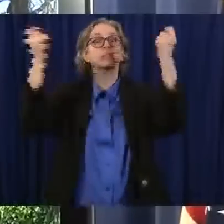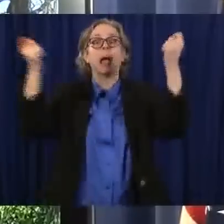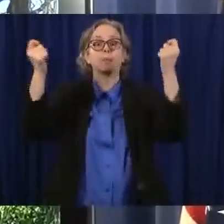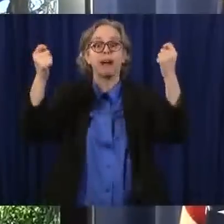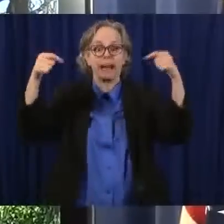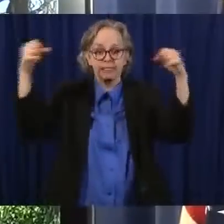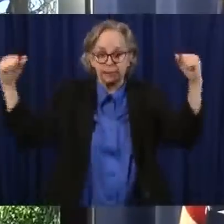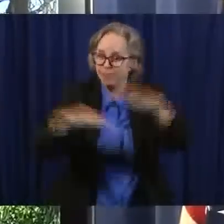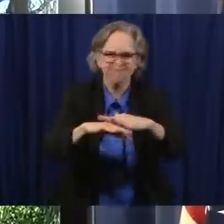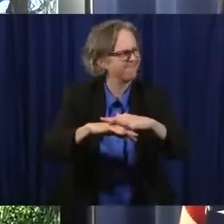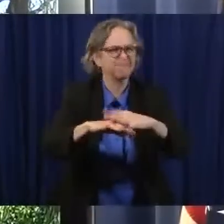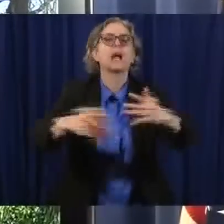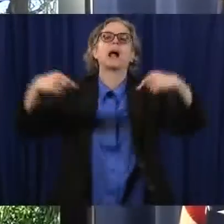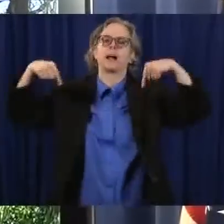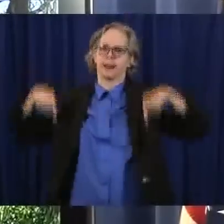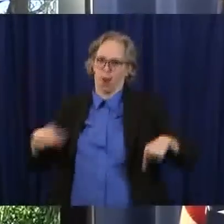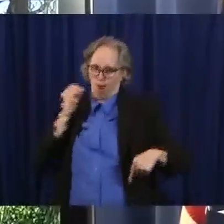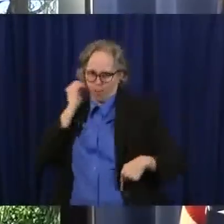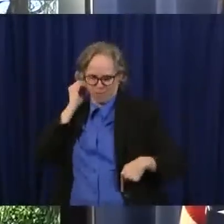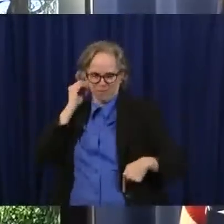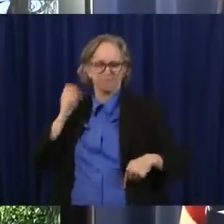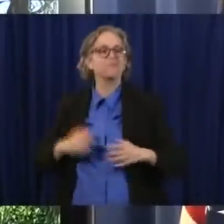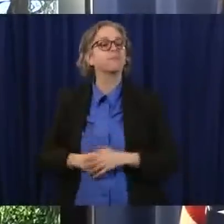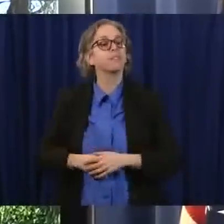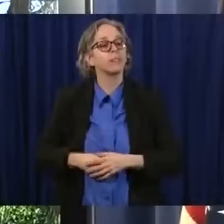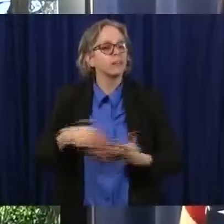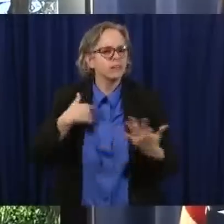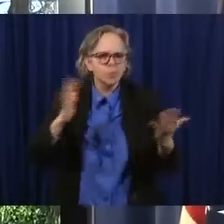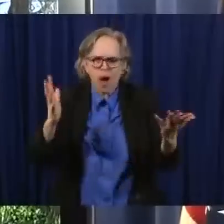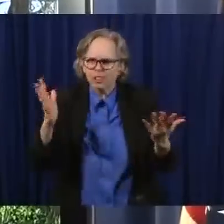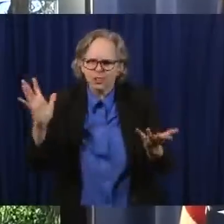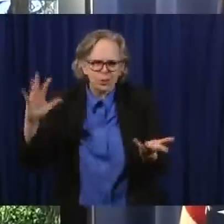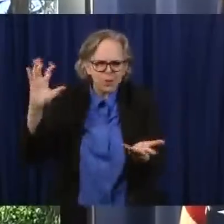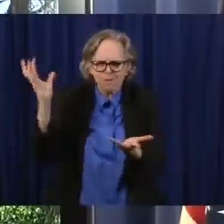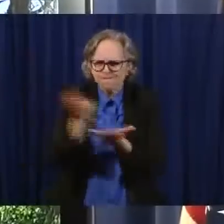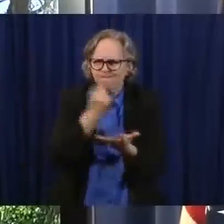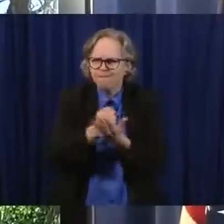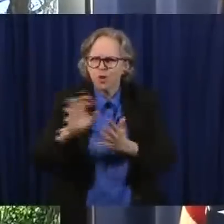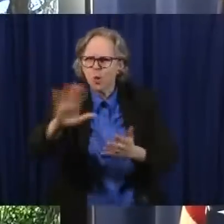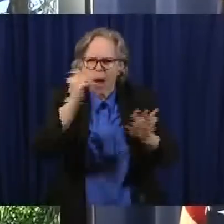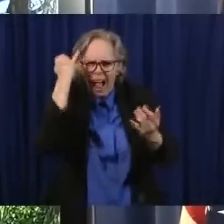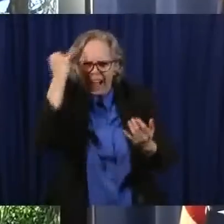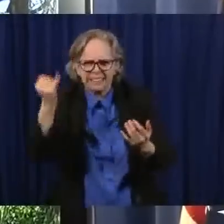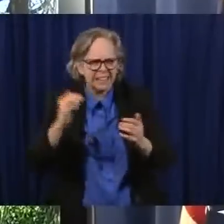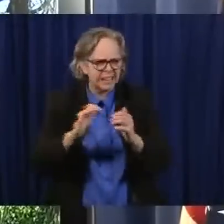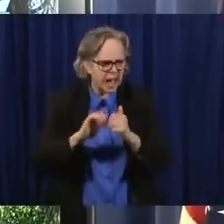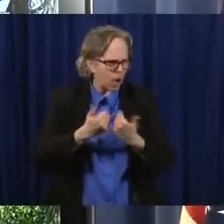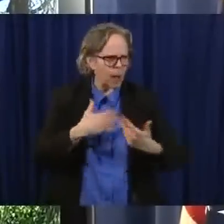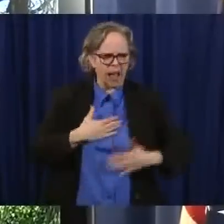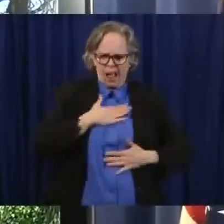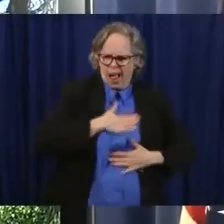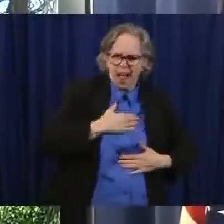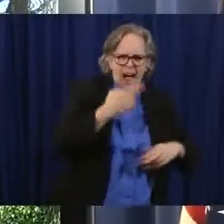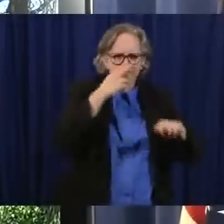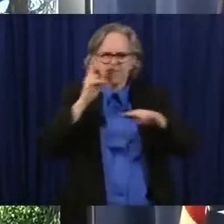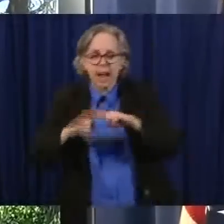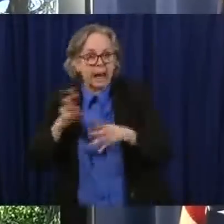HAVE COME UP WITH A CREATIVE IDEA TO CELEBRATE EARTH DAY WITH THEIR FAMILIES FROM THEIR HOMES. WOULD LIKE TO SHARE THOSE IDEAS WITH YOU. WE ARE HOPING THAT I MIGHT